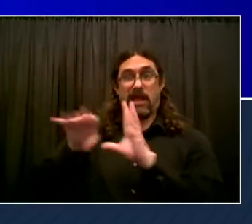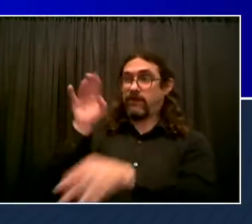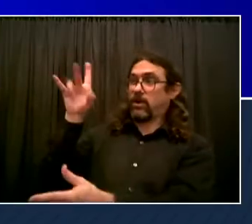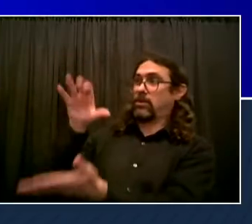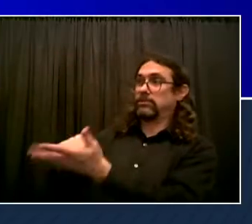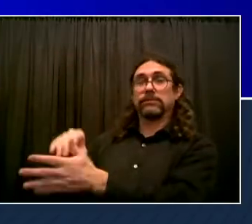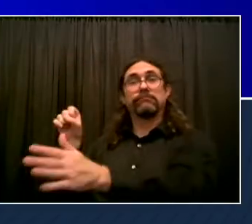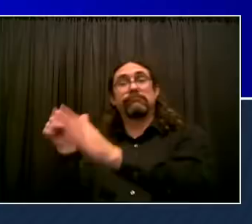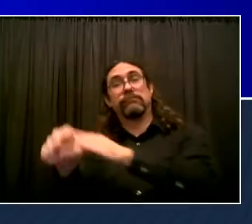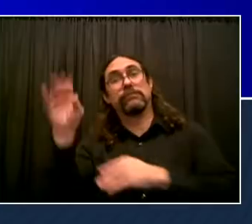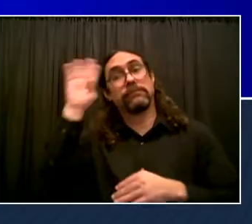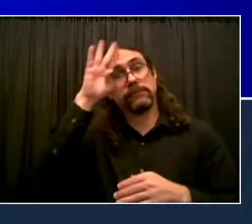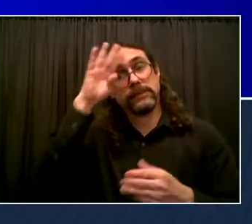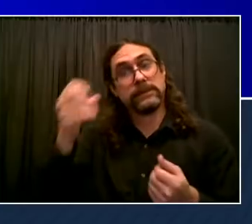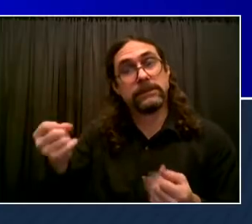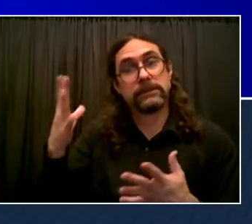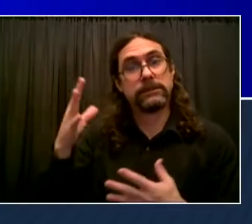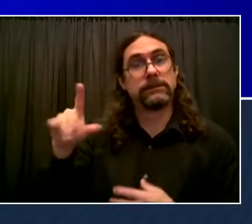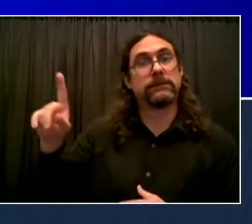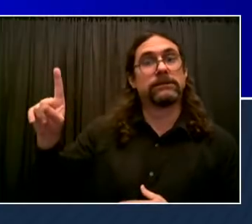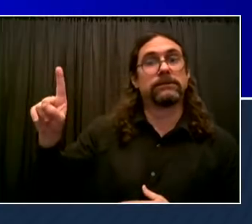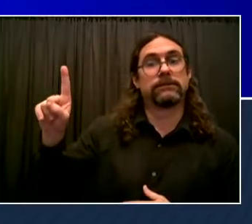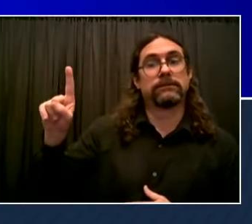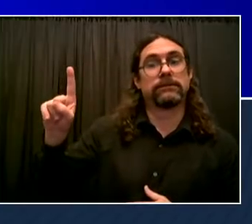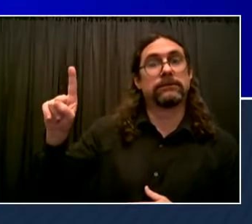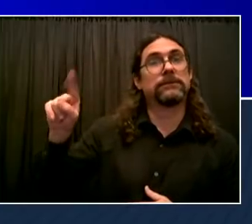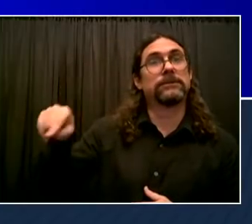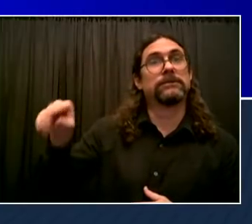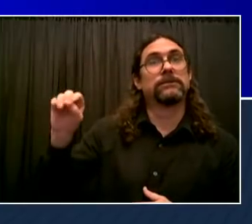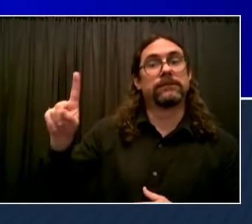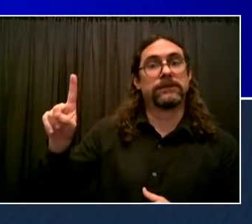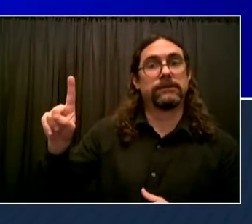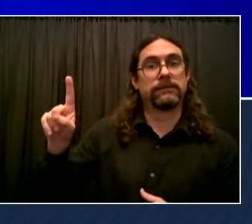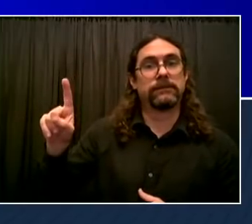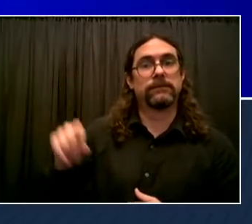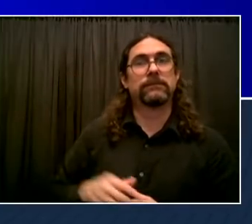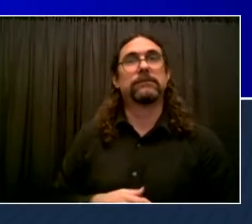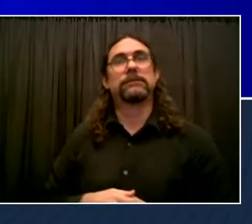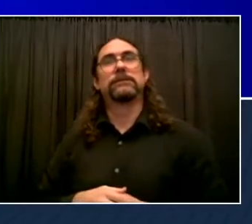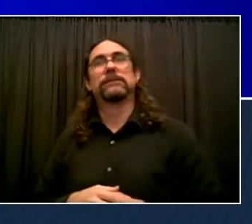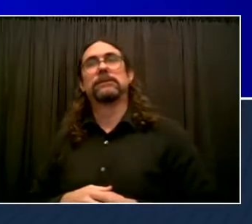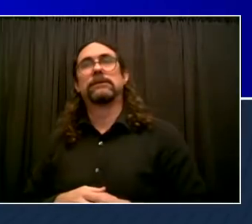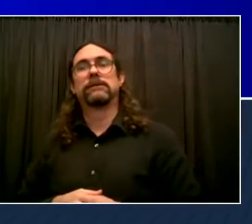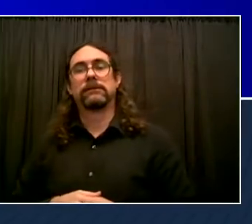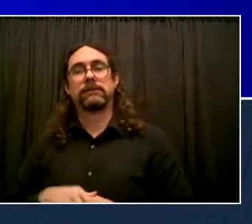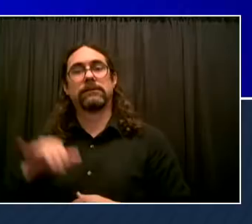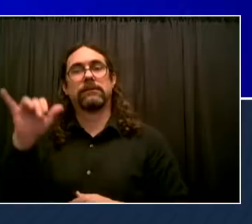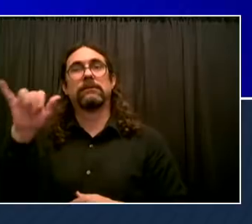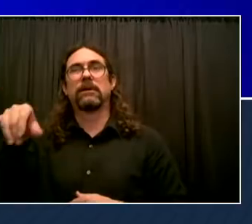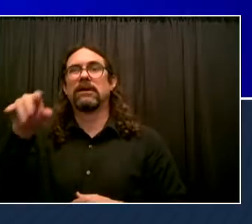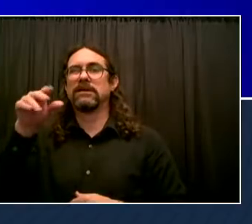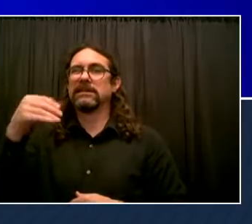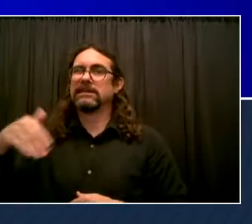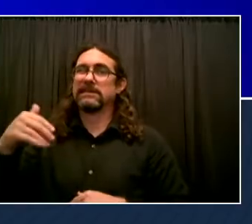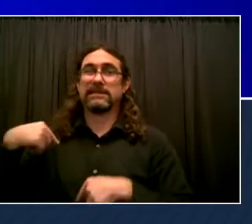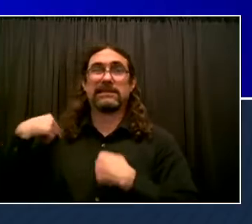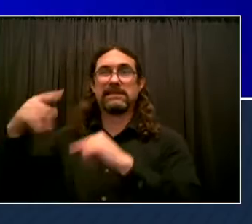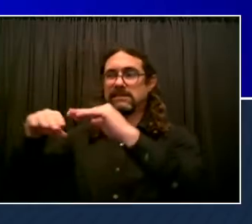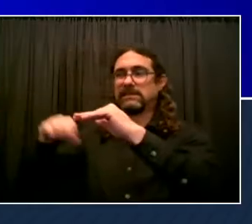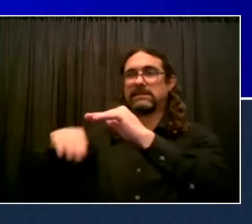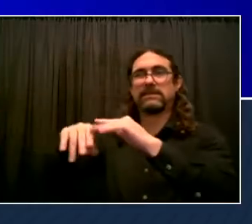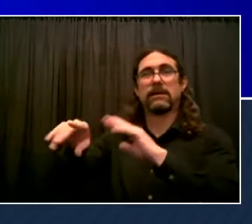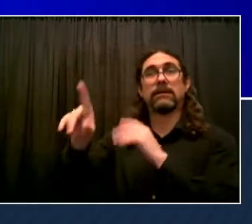100,000 NEW